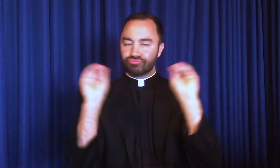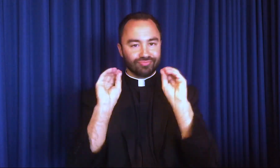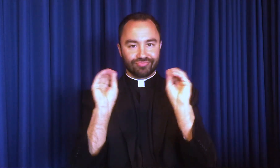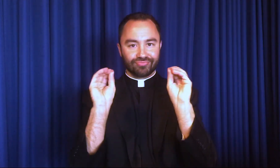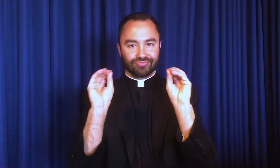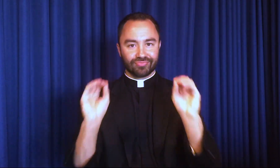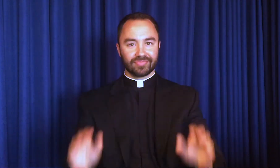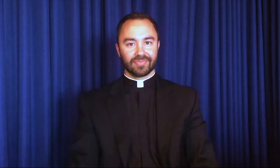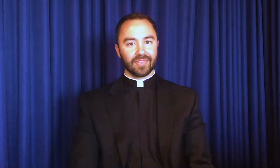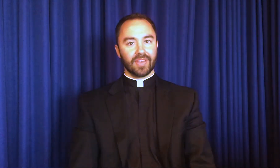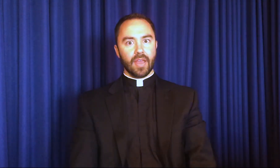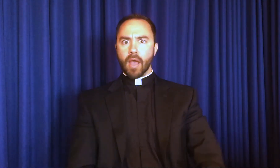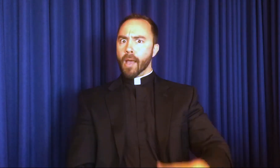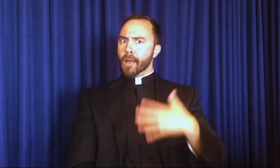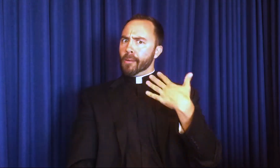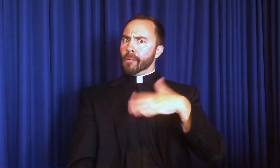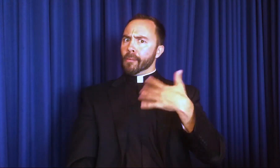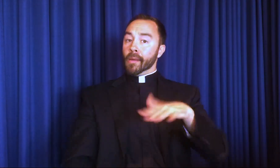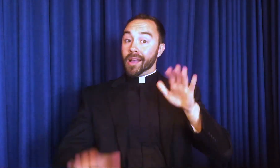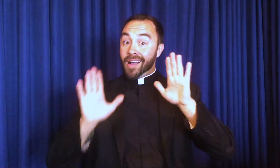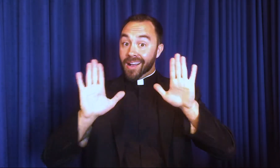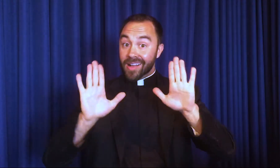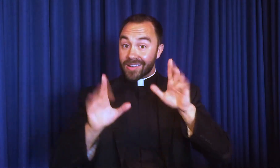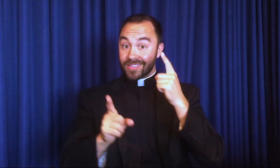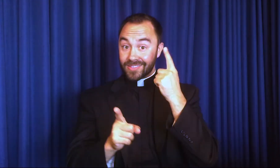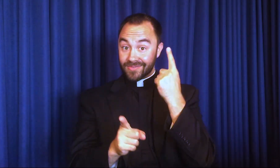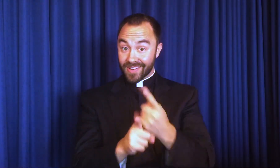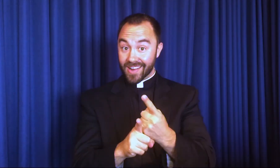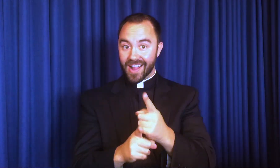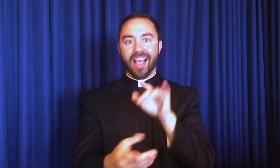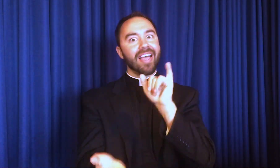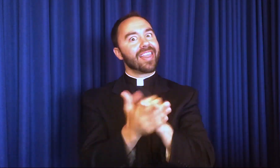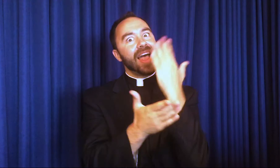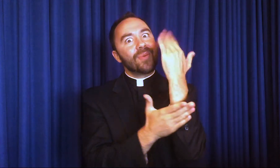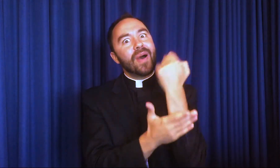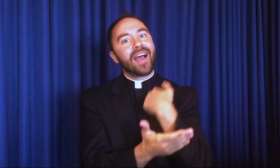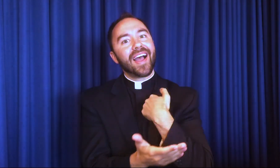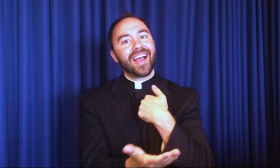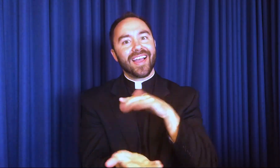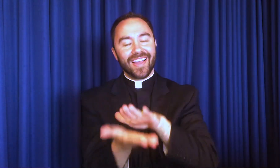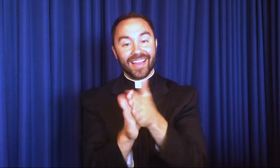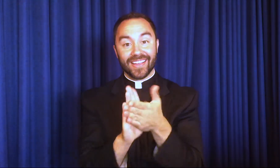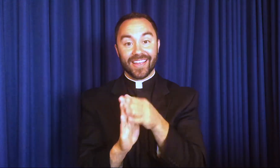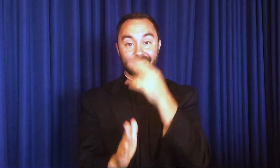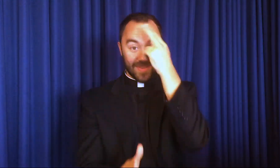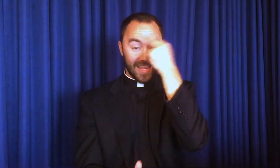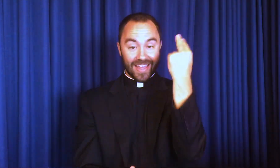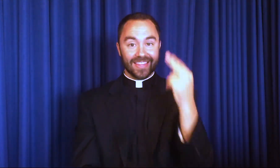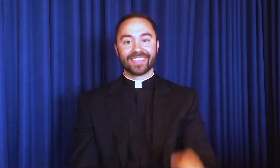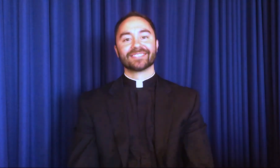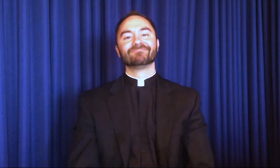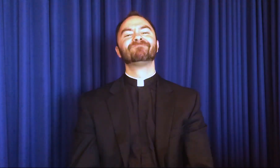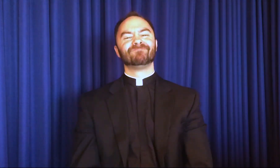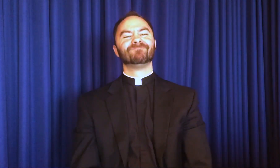has been changed which really is amazing Right? I mean if you think about it that's the reason that I became Catholic